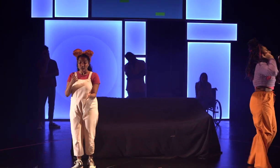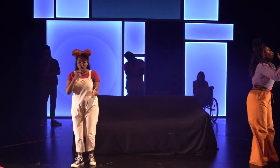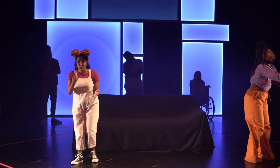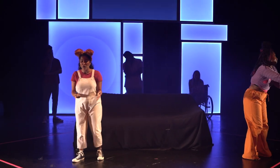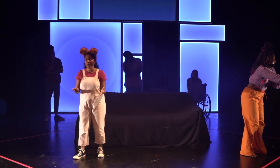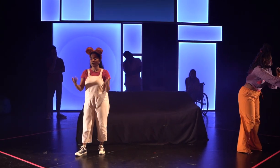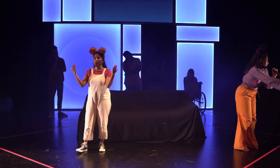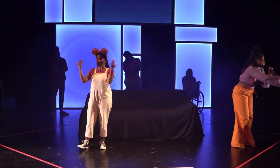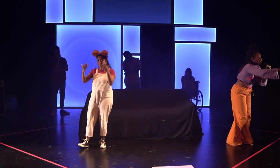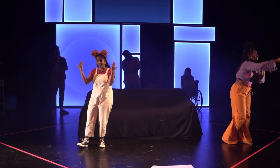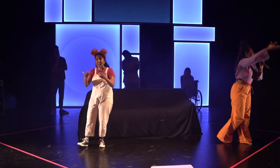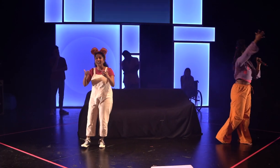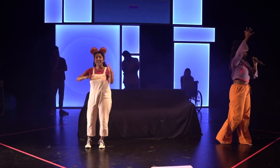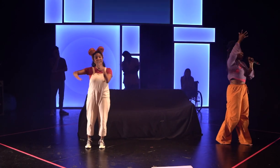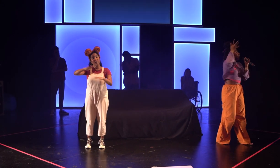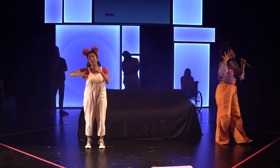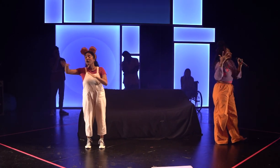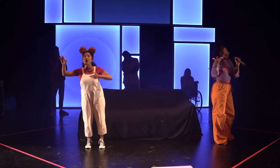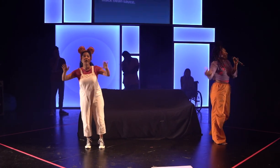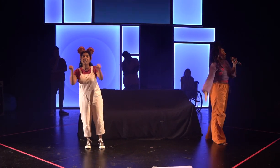Tomorrow evening, when all the family's gone, I'll make your